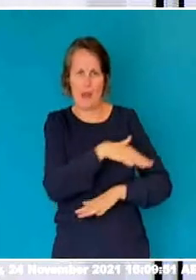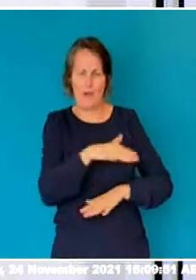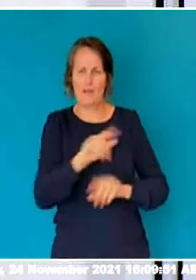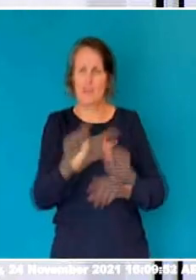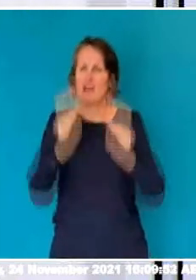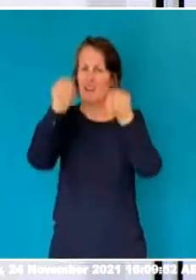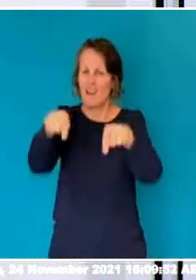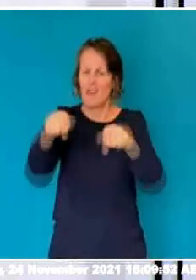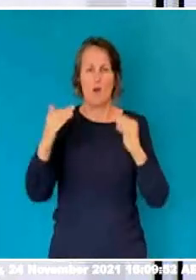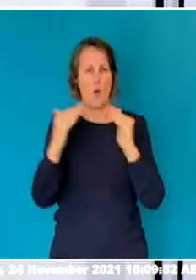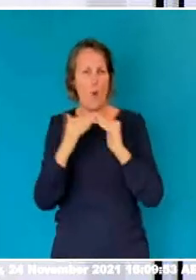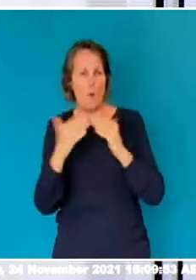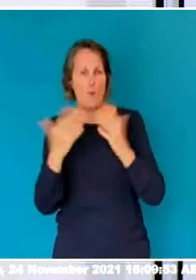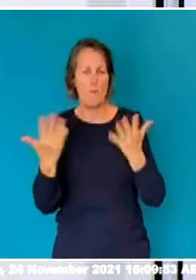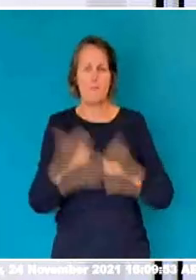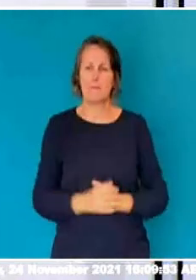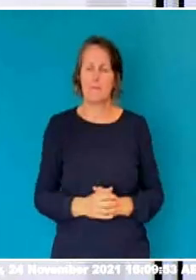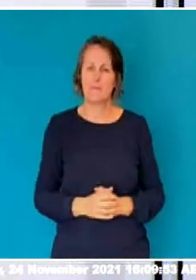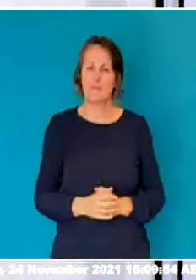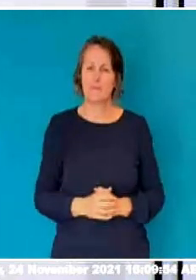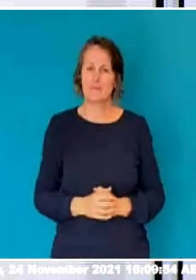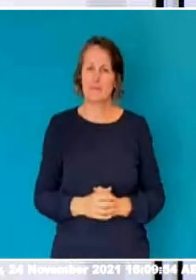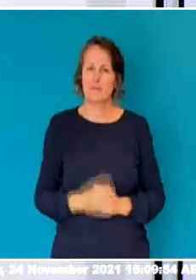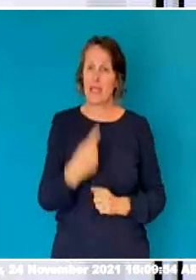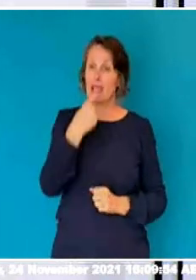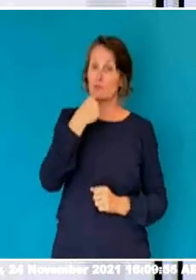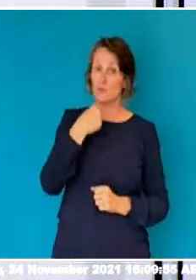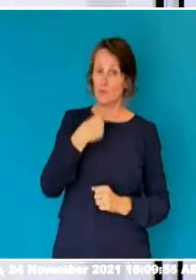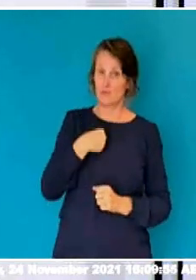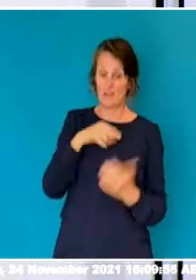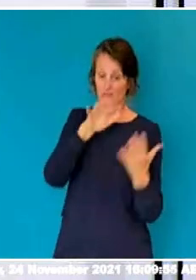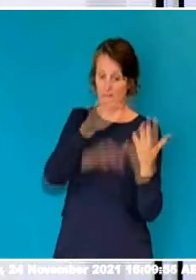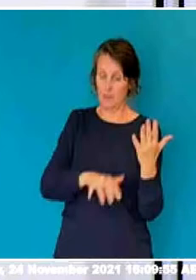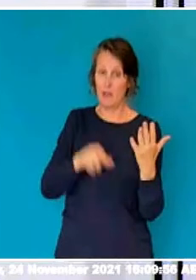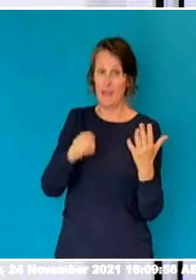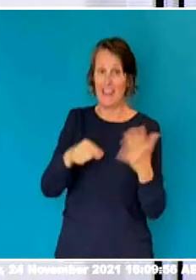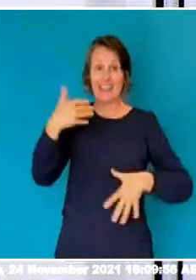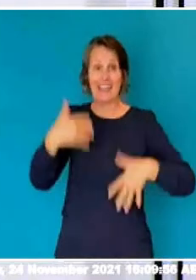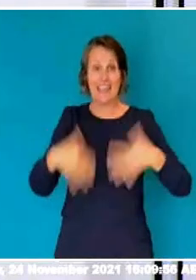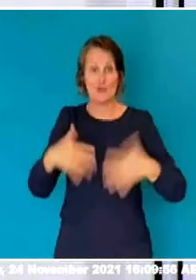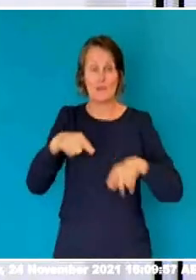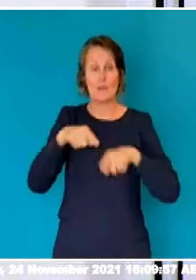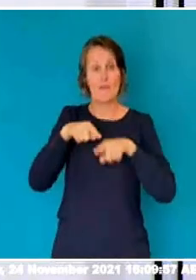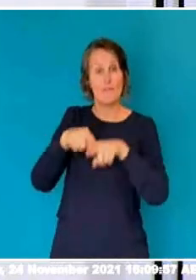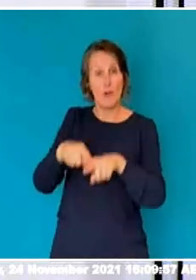You tell us that those injuries are dealt with within guidelines of Australia